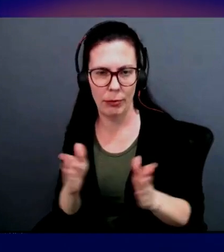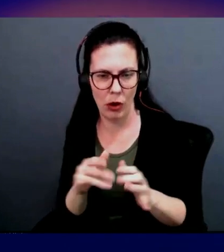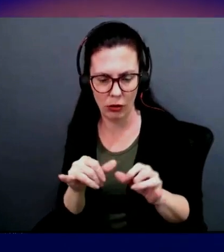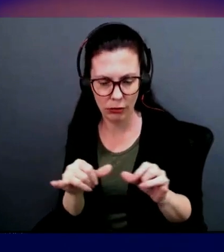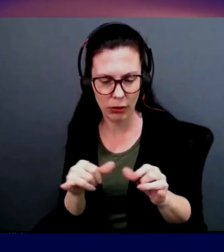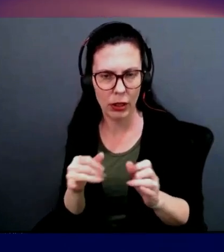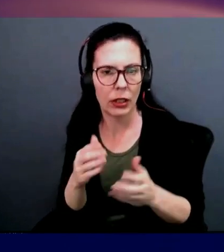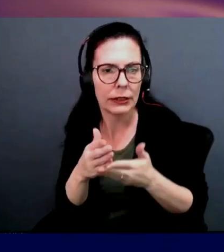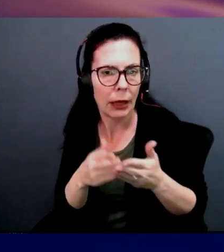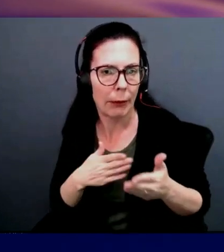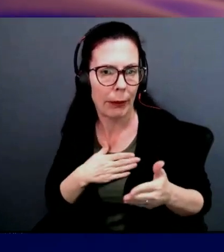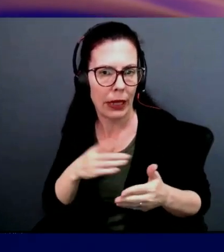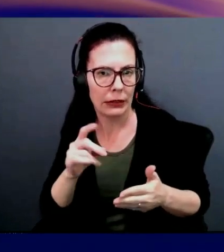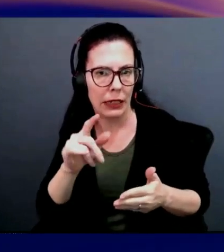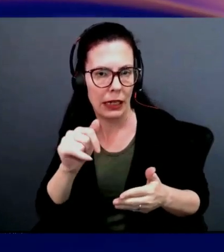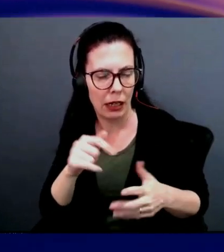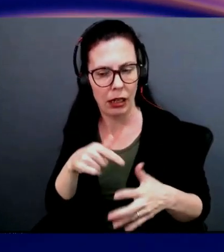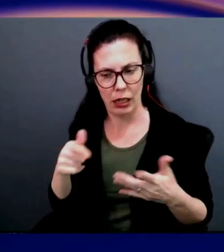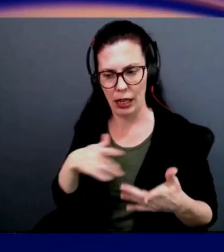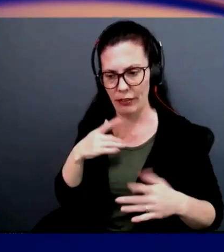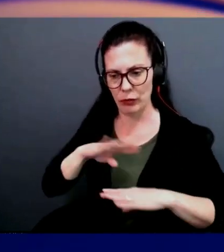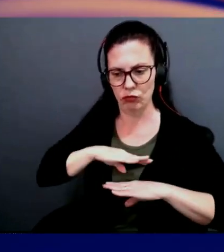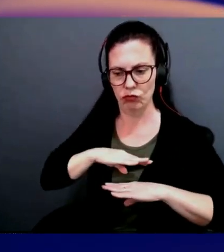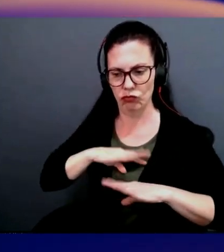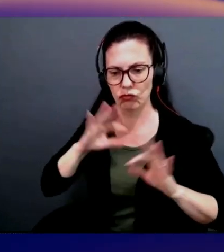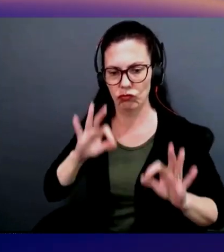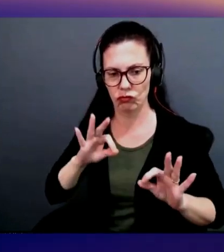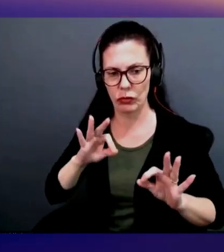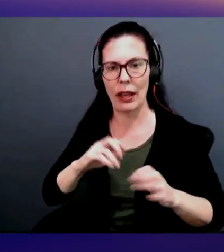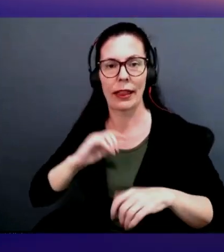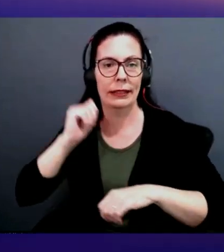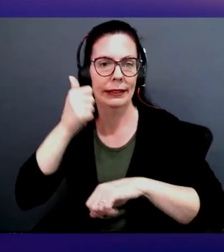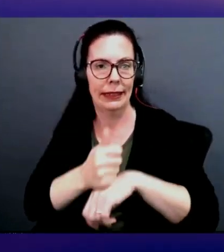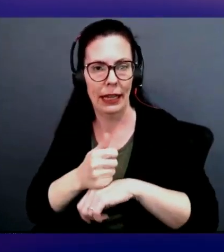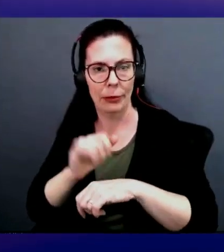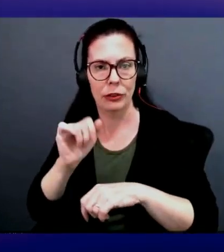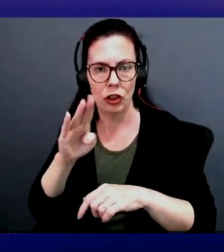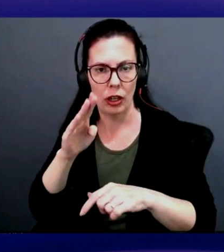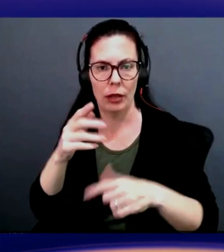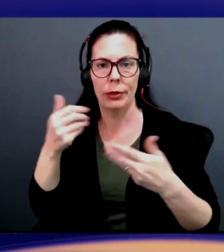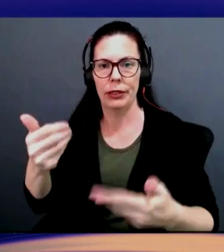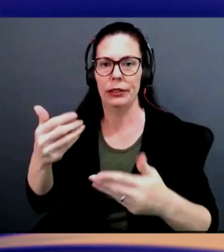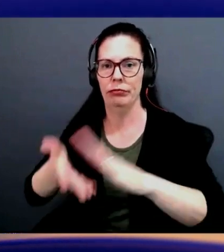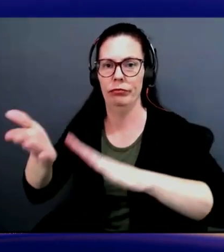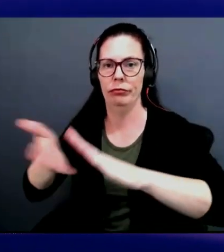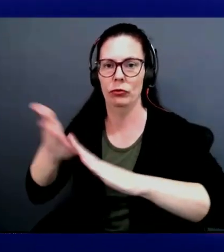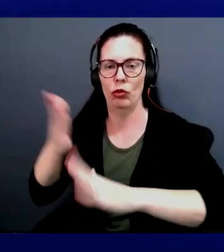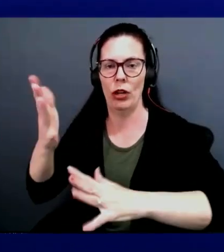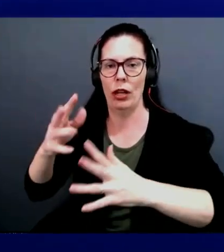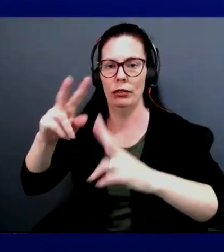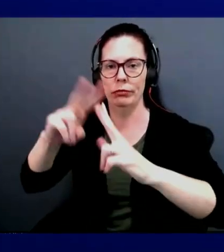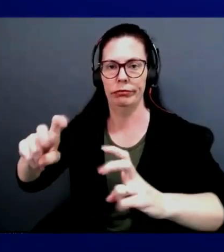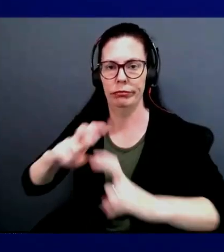And then once I say, "Okay, I've got it the way I want it," then I set up my job and then let it chew through my petabytes.